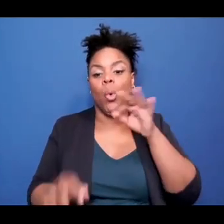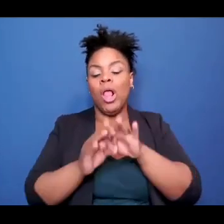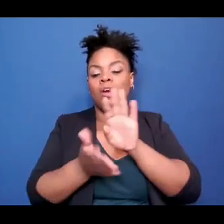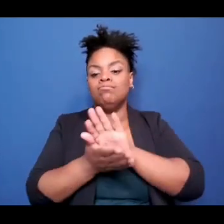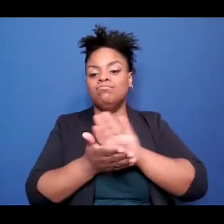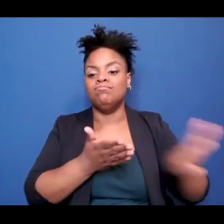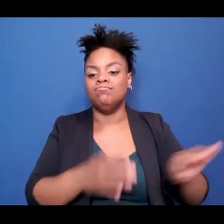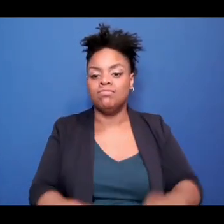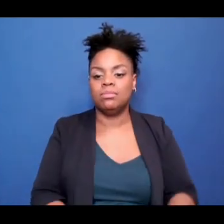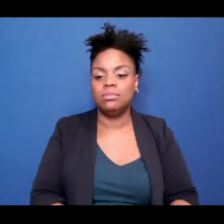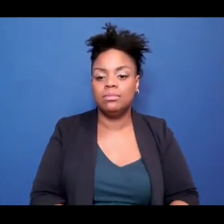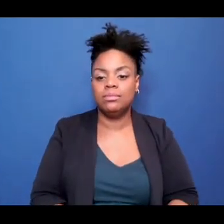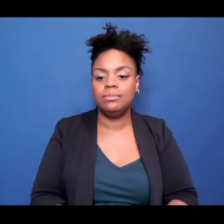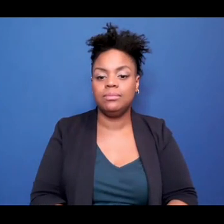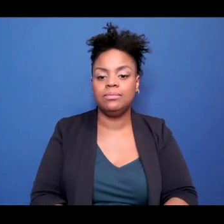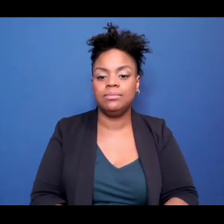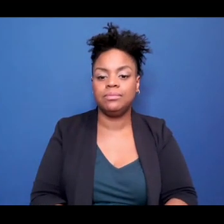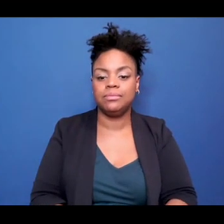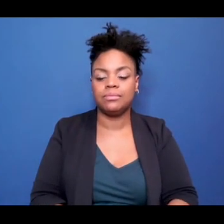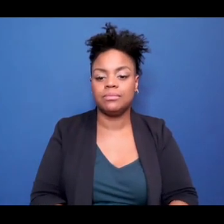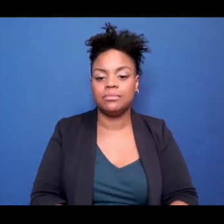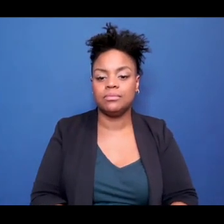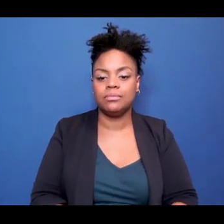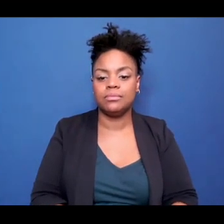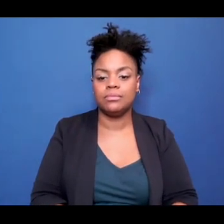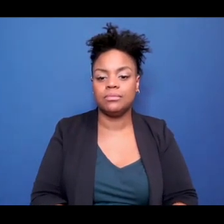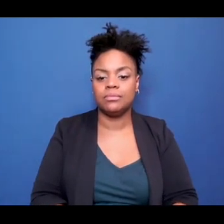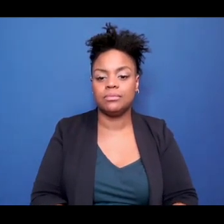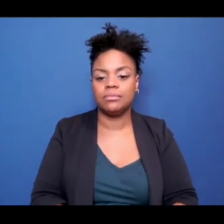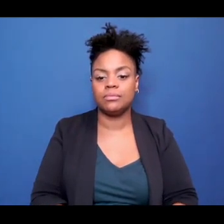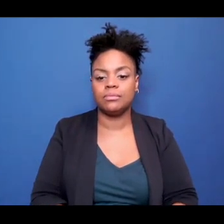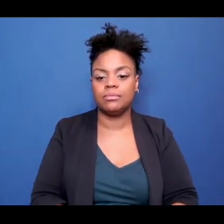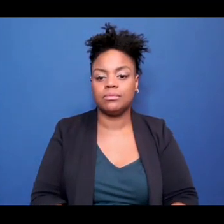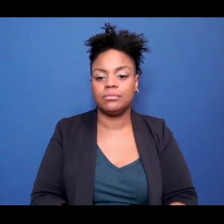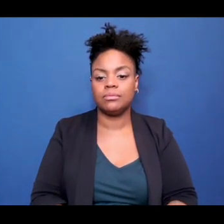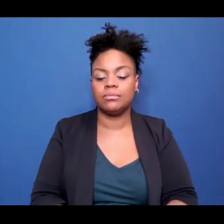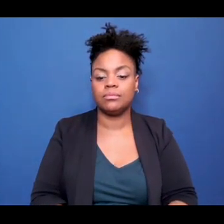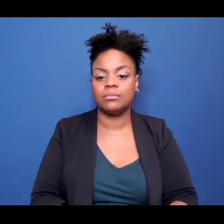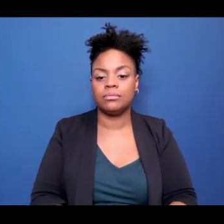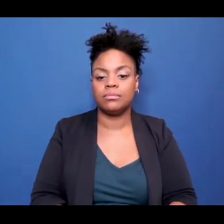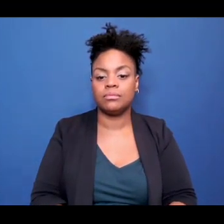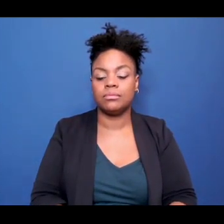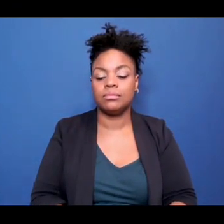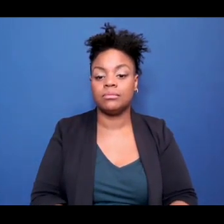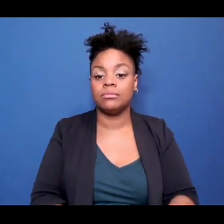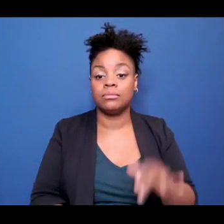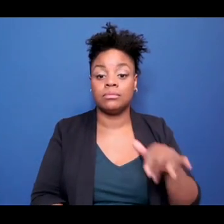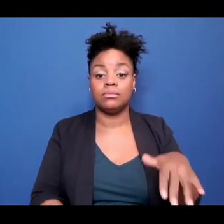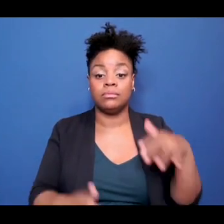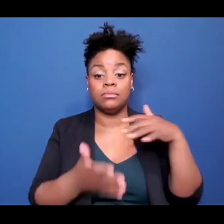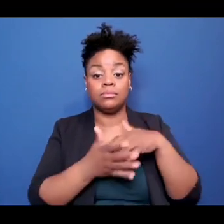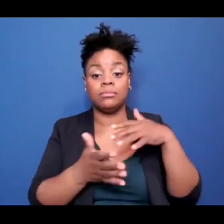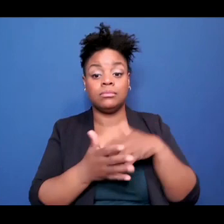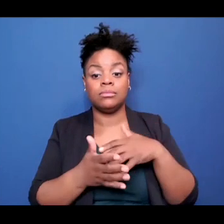PEOPLE AND THEIR EXPERIENCE. NEXT SLIDE. BUT THE JAMA STUDY SOUGHT TO